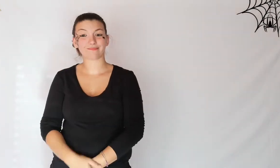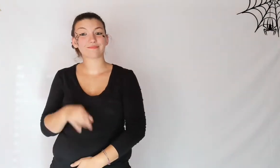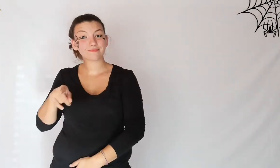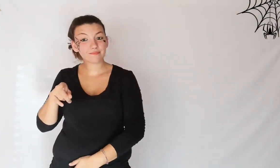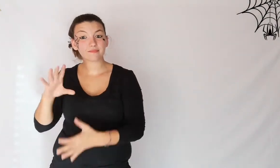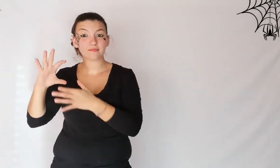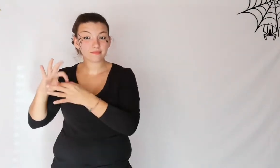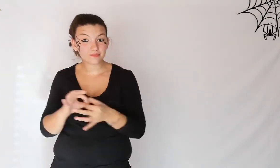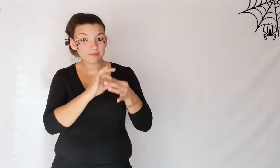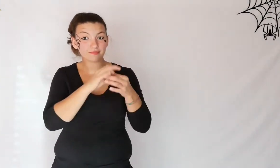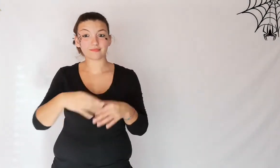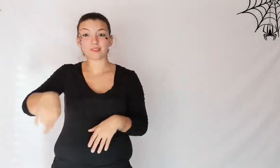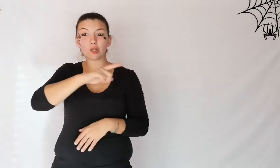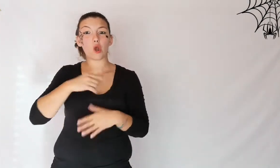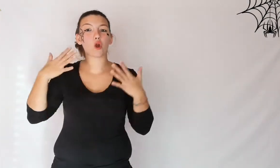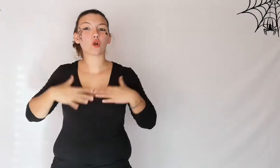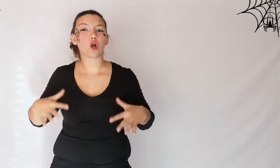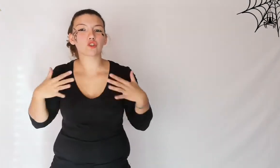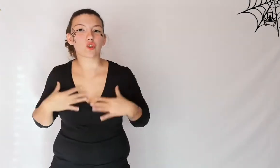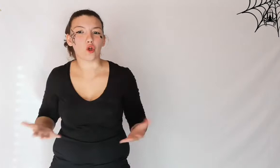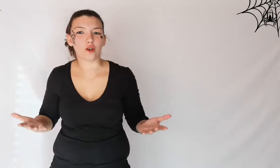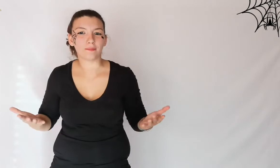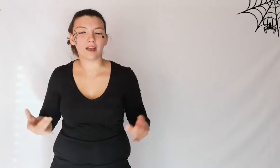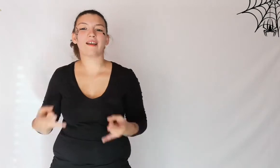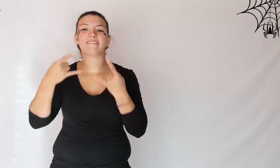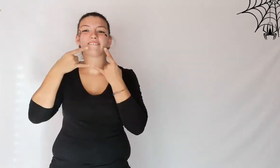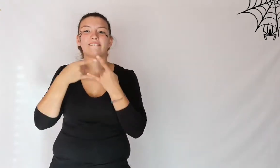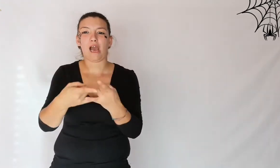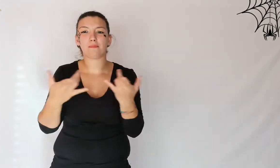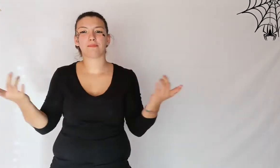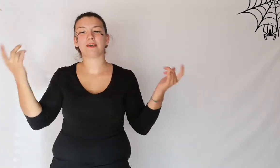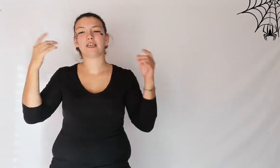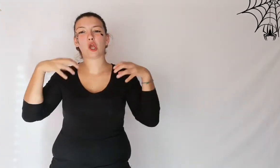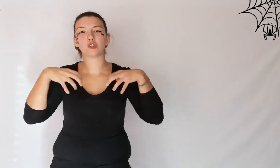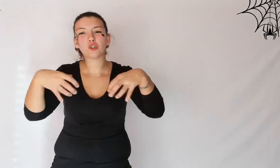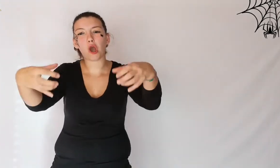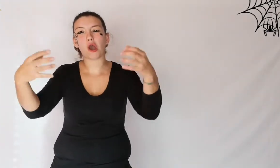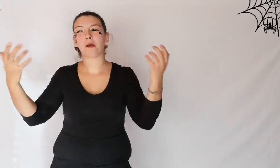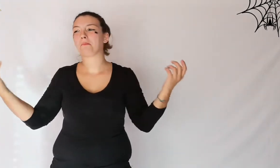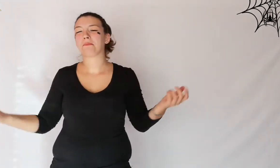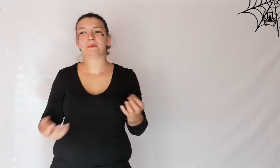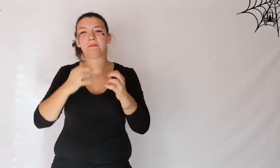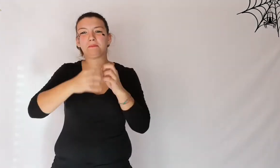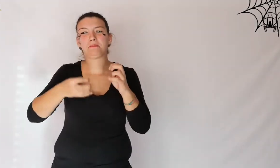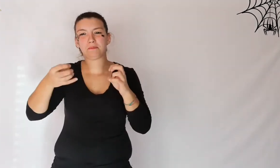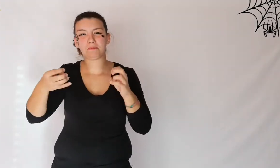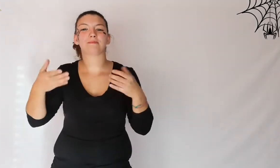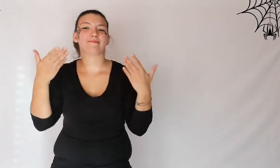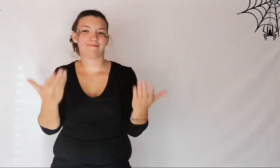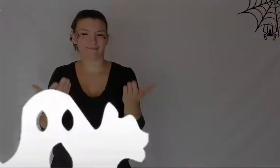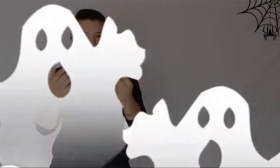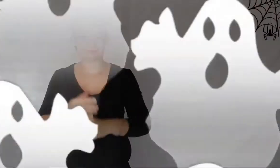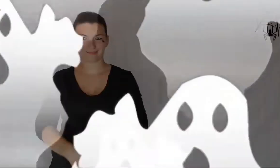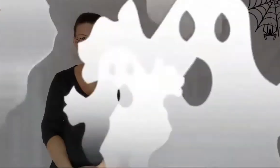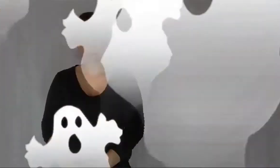This is why we dress up as vampires, zombies and so on.